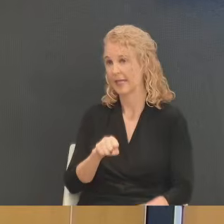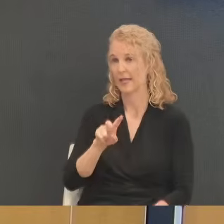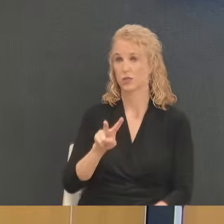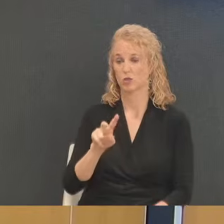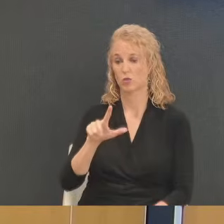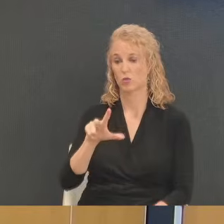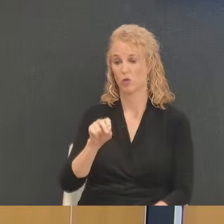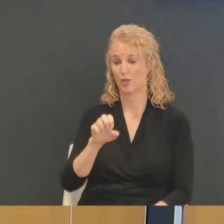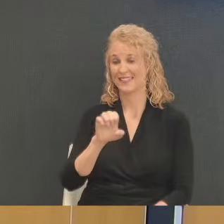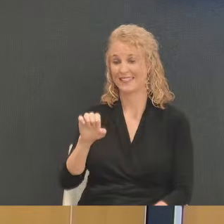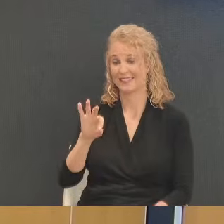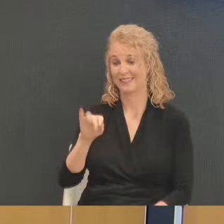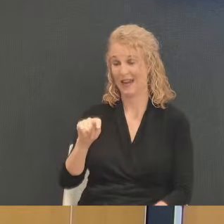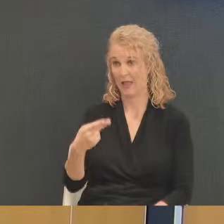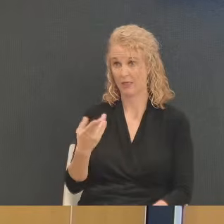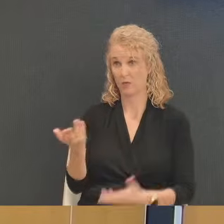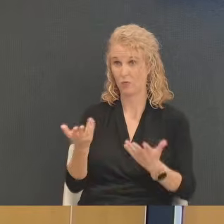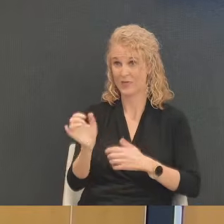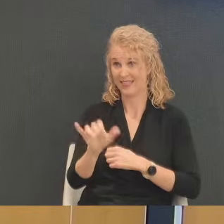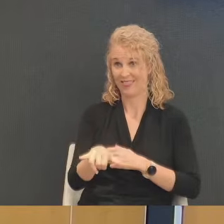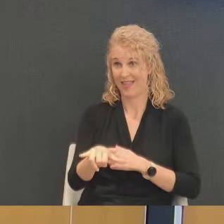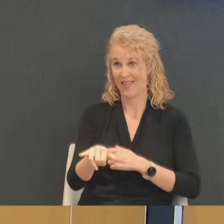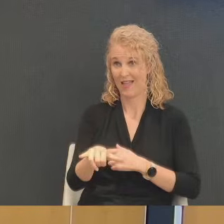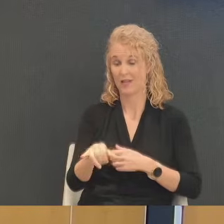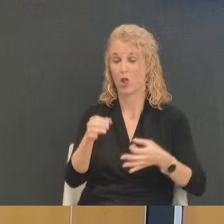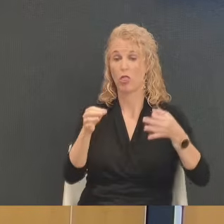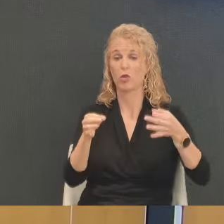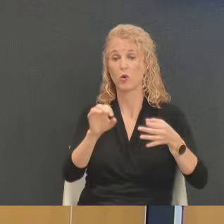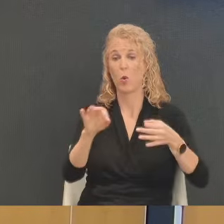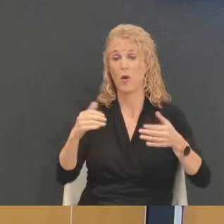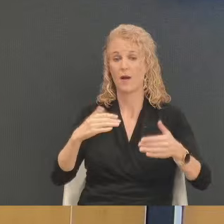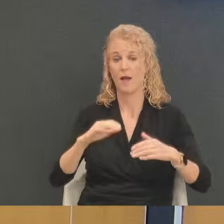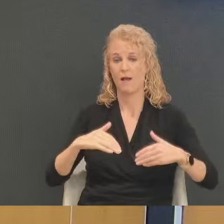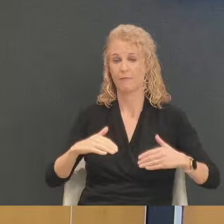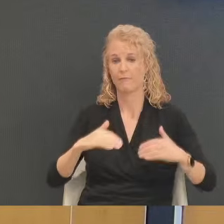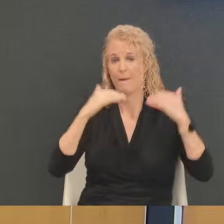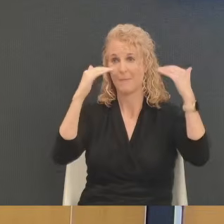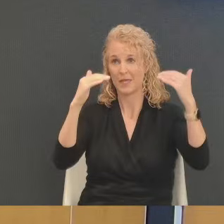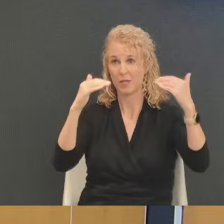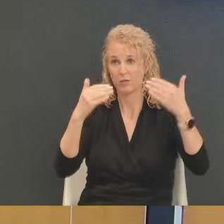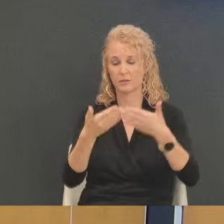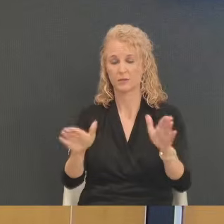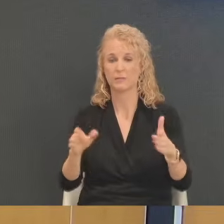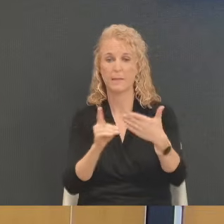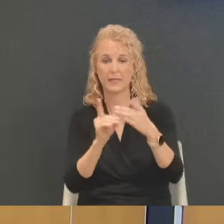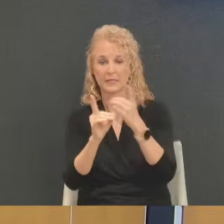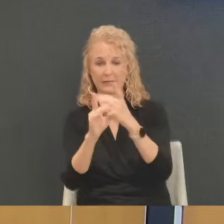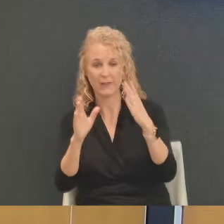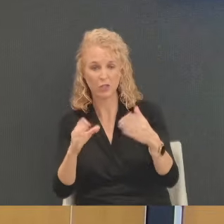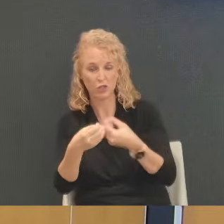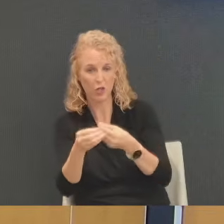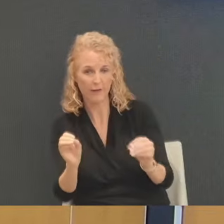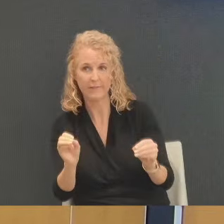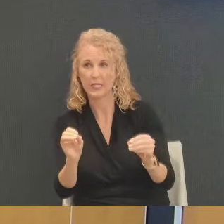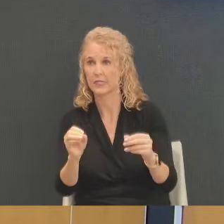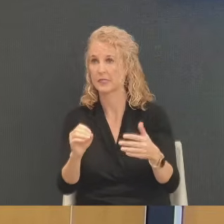includes the Court of Appeals, the Prosecutor's office, Public Defenders office. I don't want to